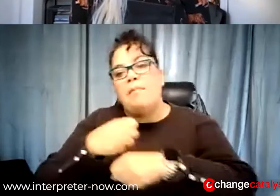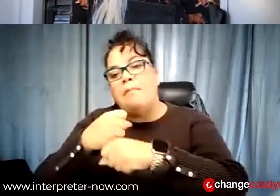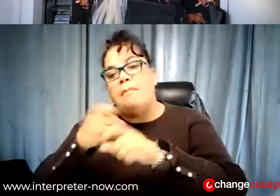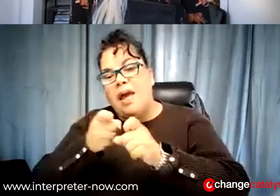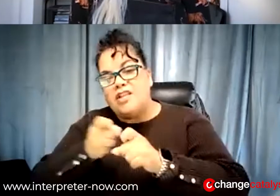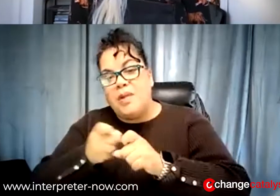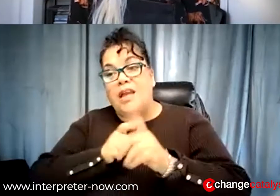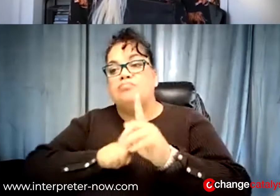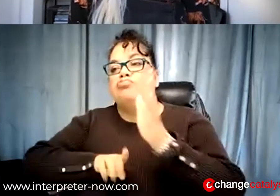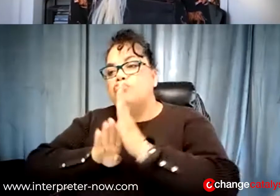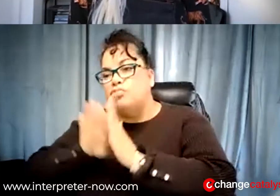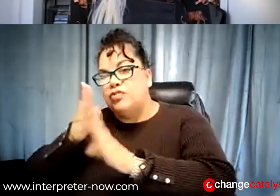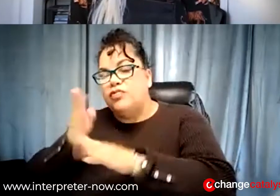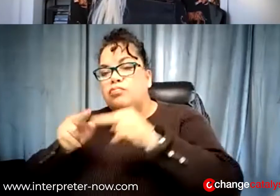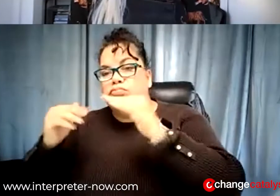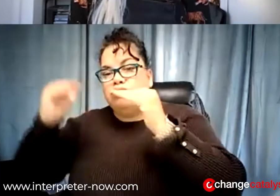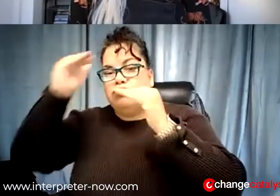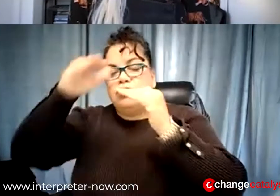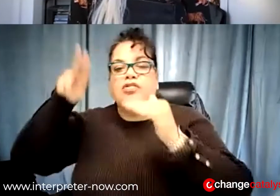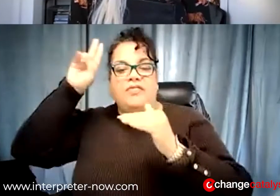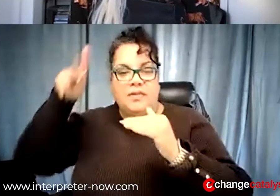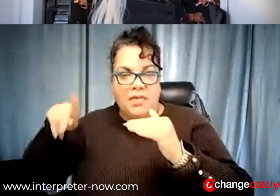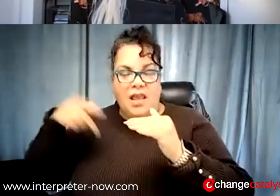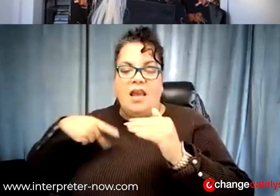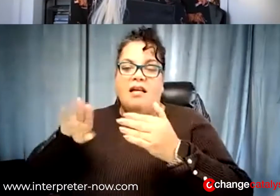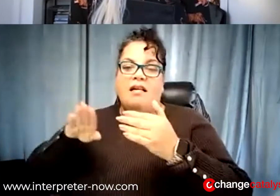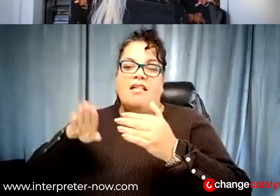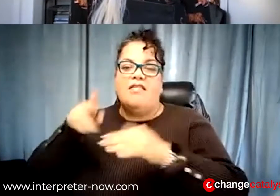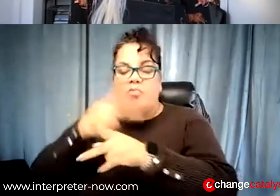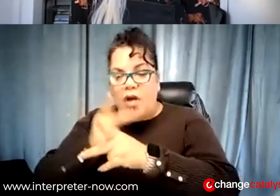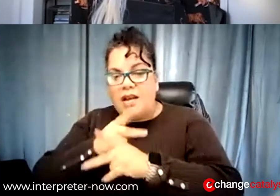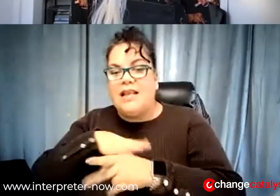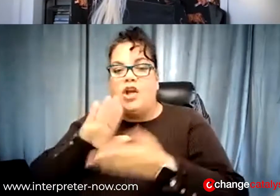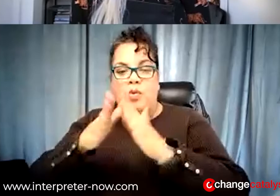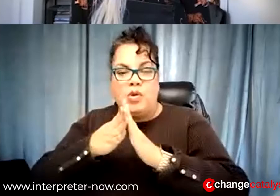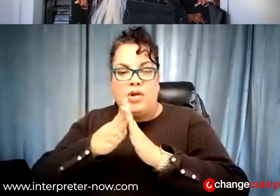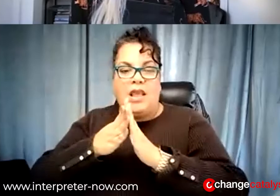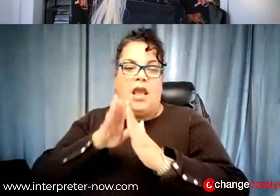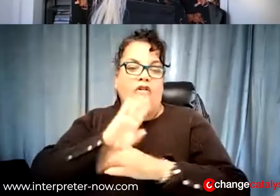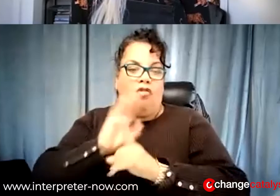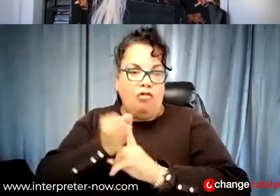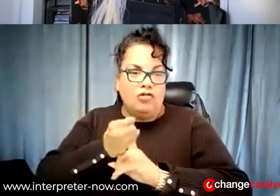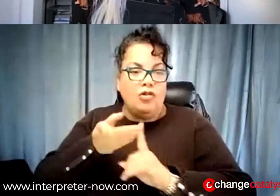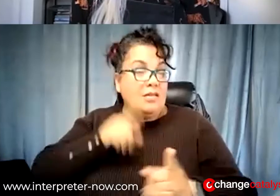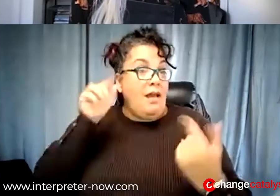product. And then, in the last couple of years there, I was vice president of community and culture, which is when I first met you, Melinda.